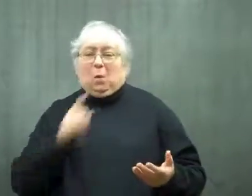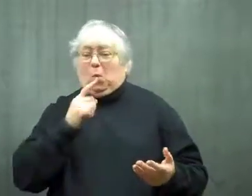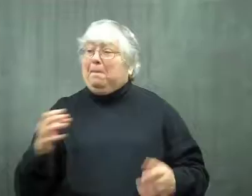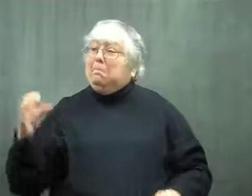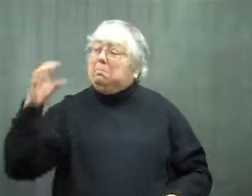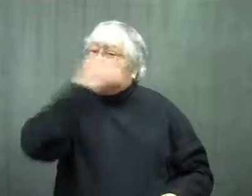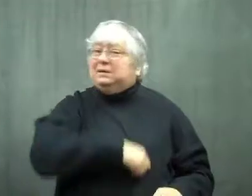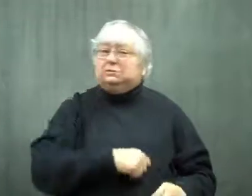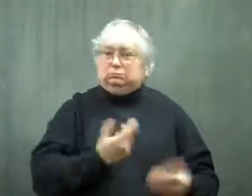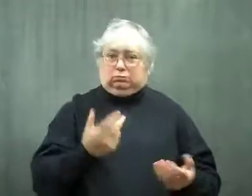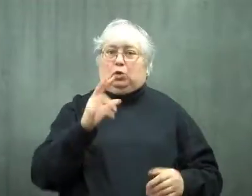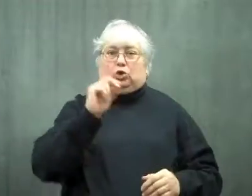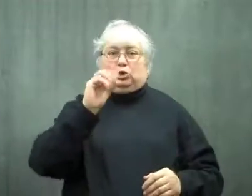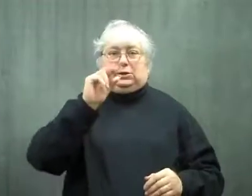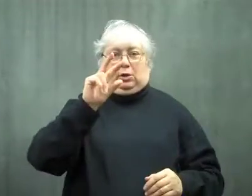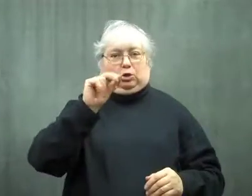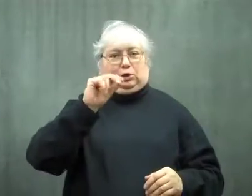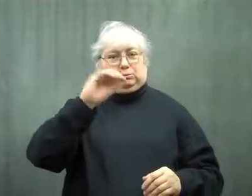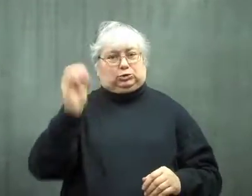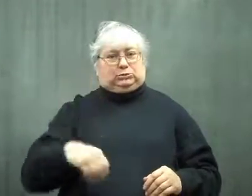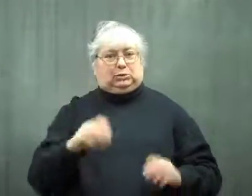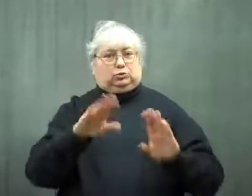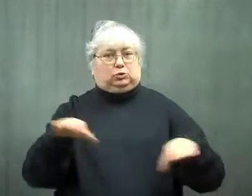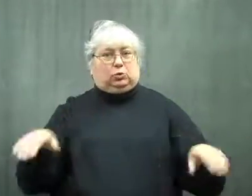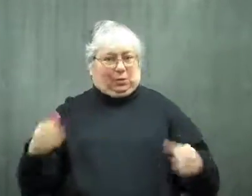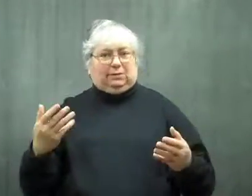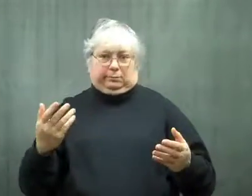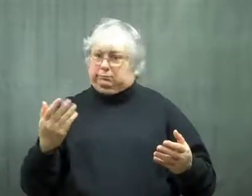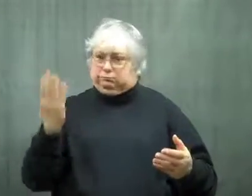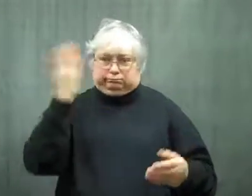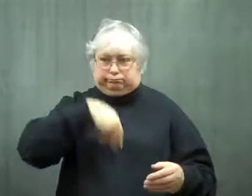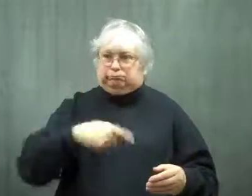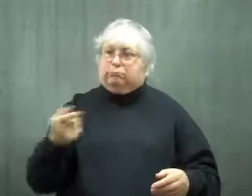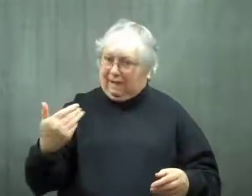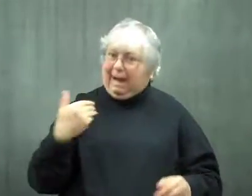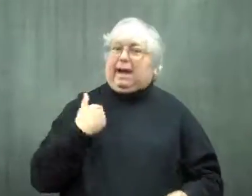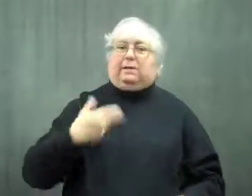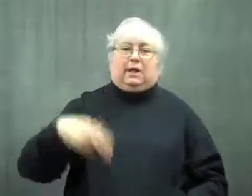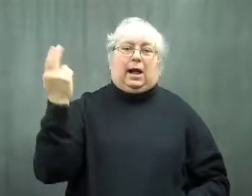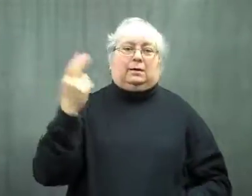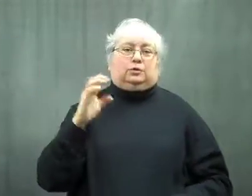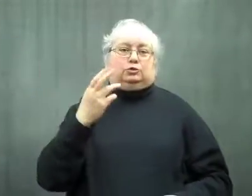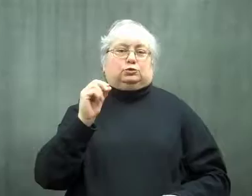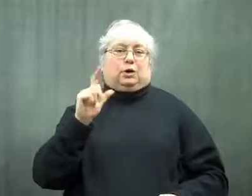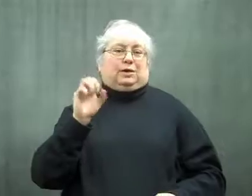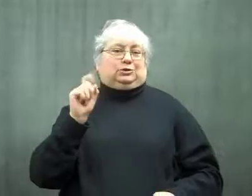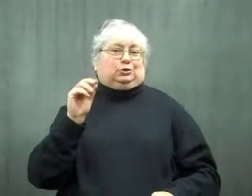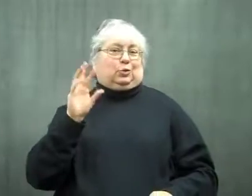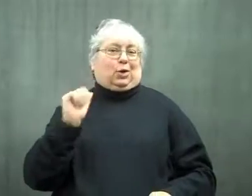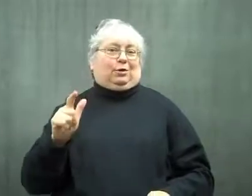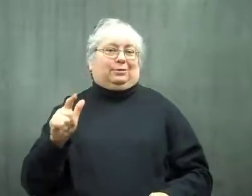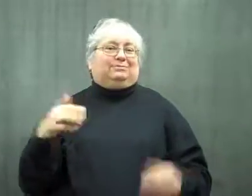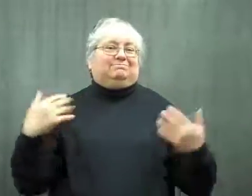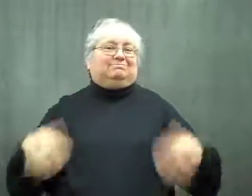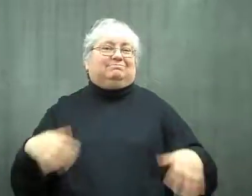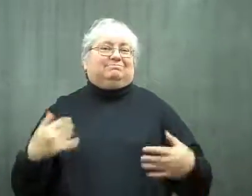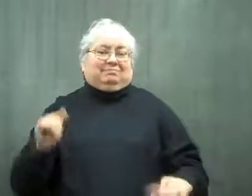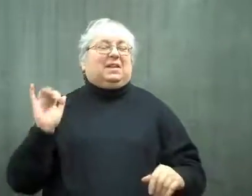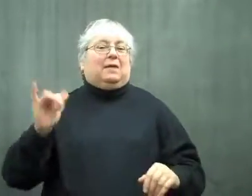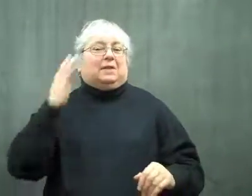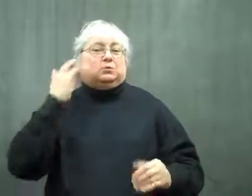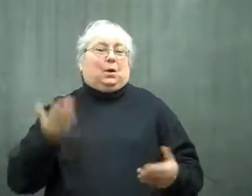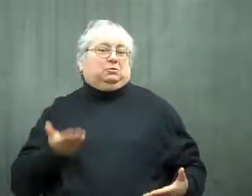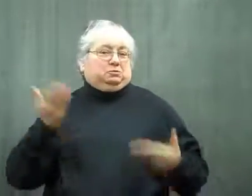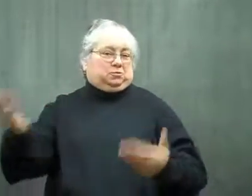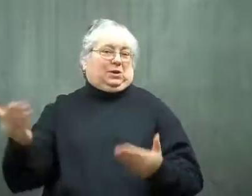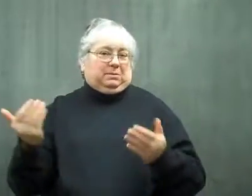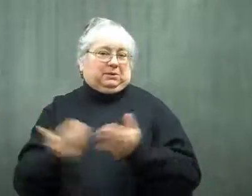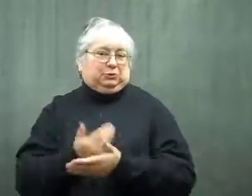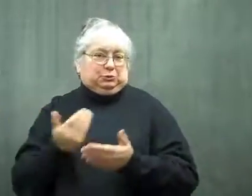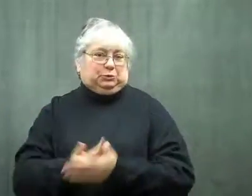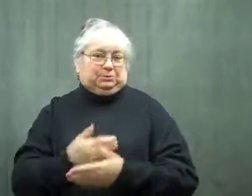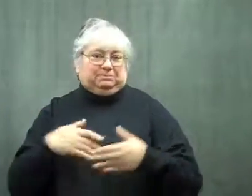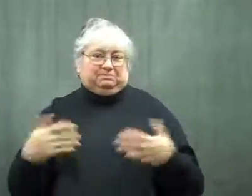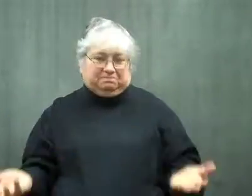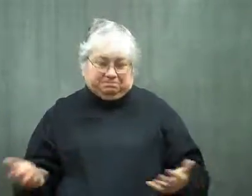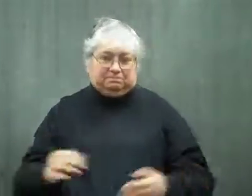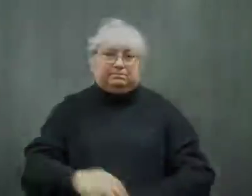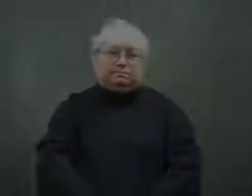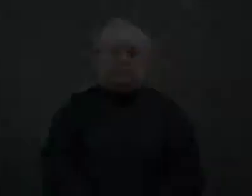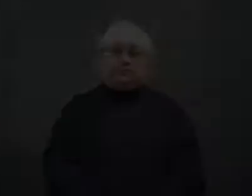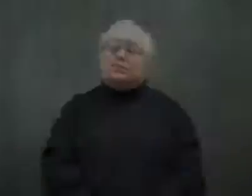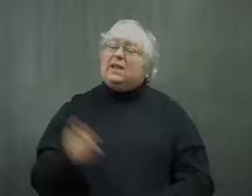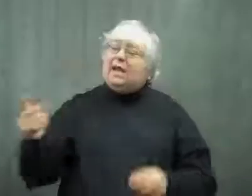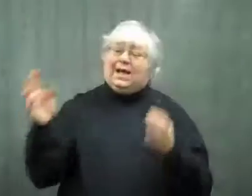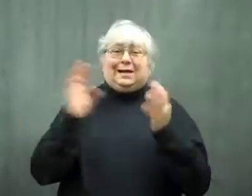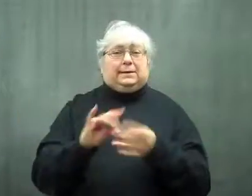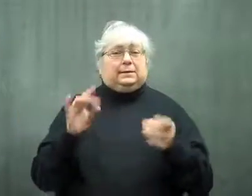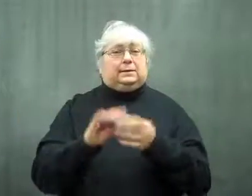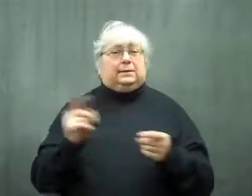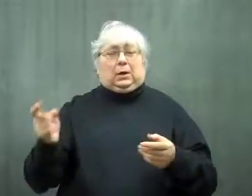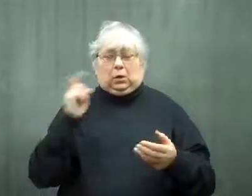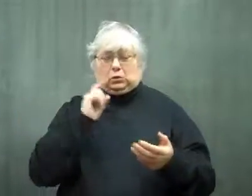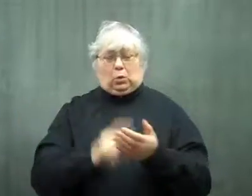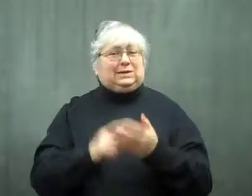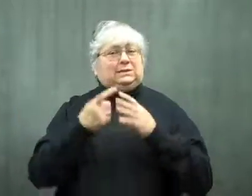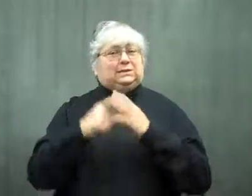30% of children who have high cholesterol are overlooked.